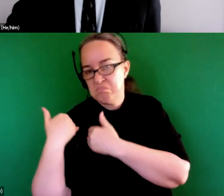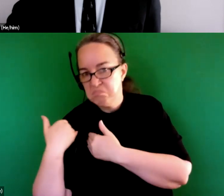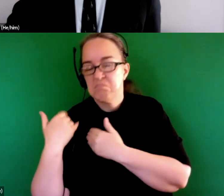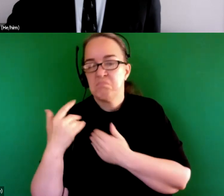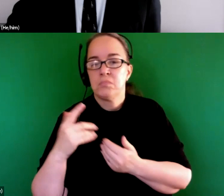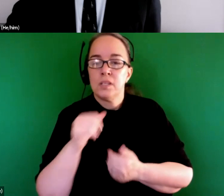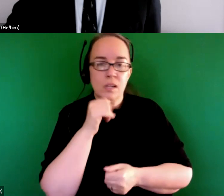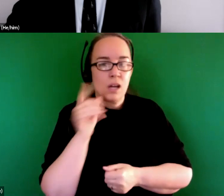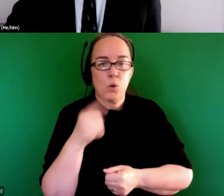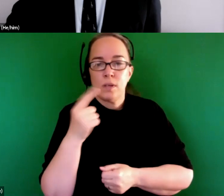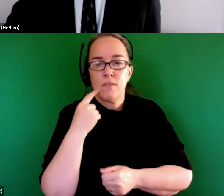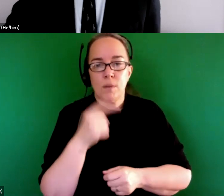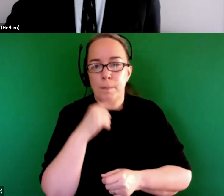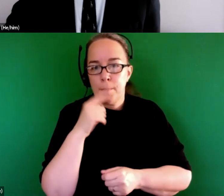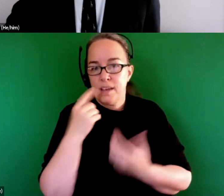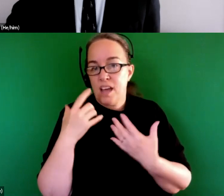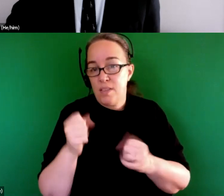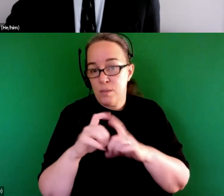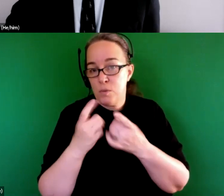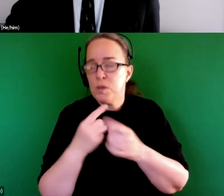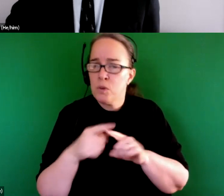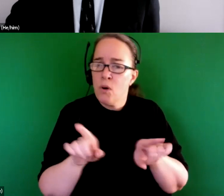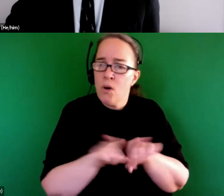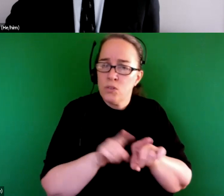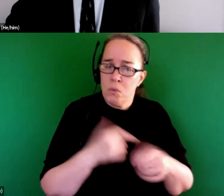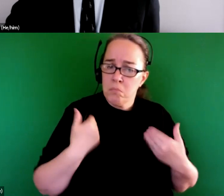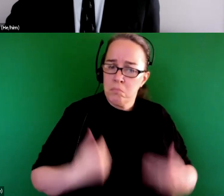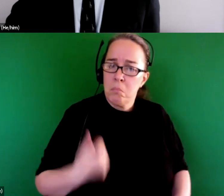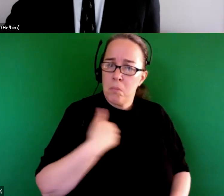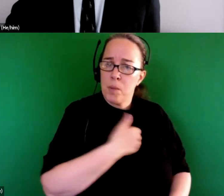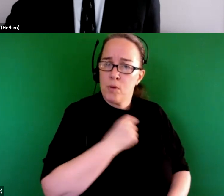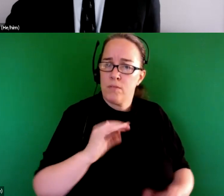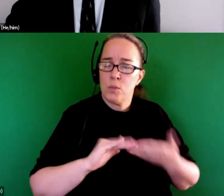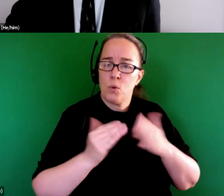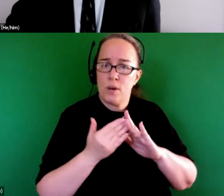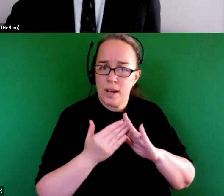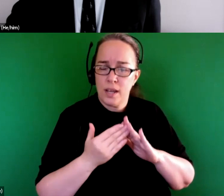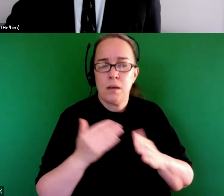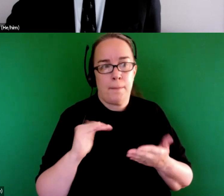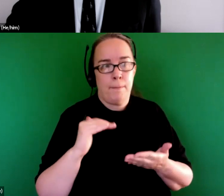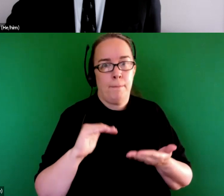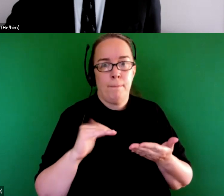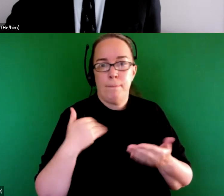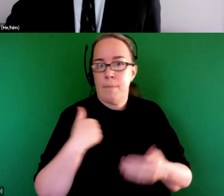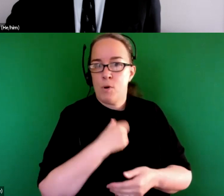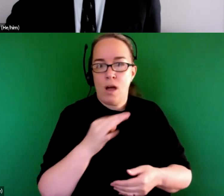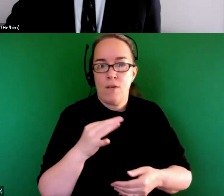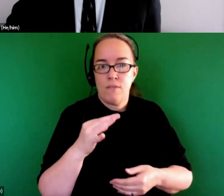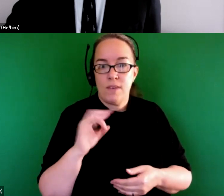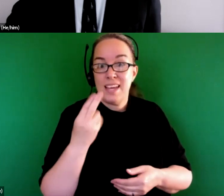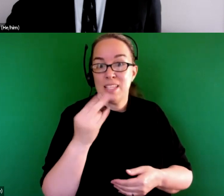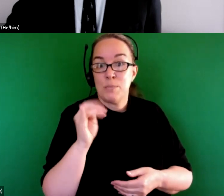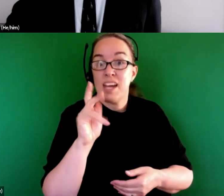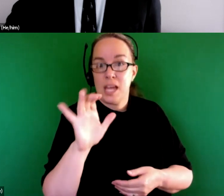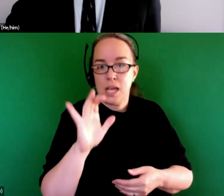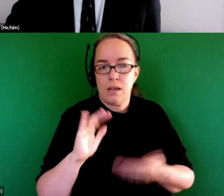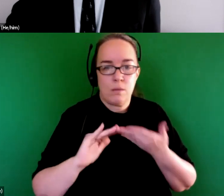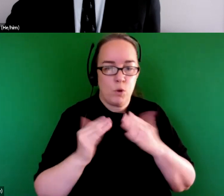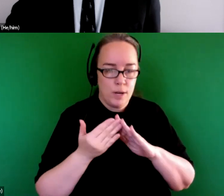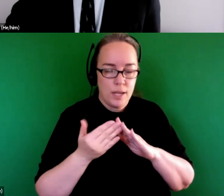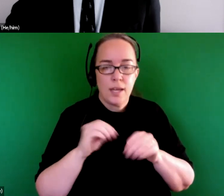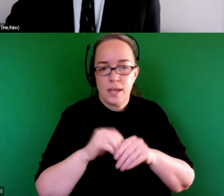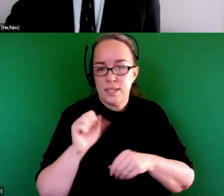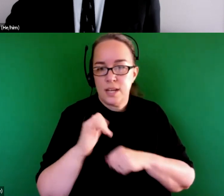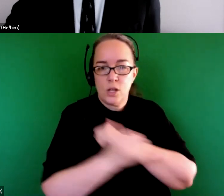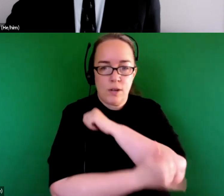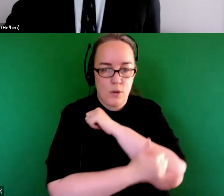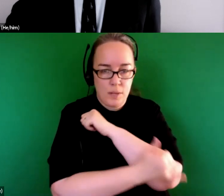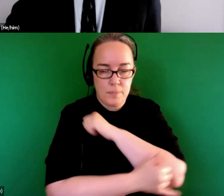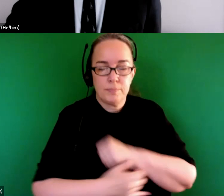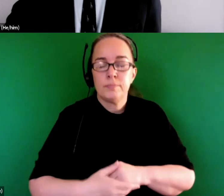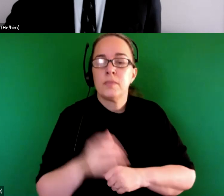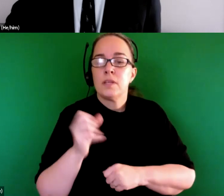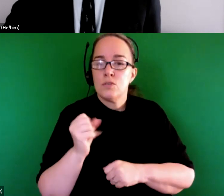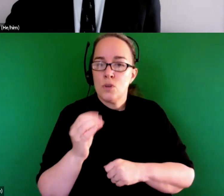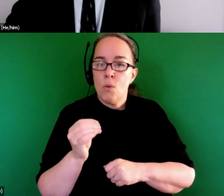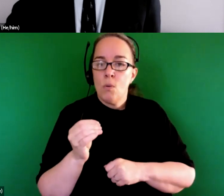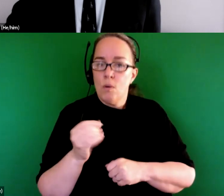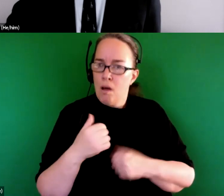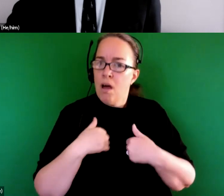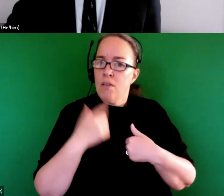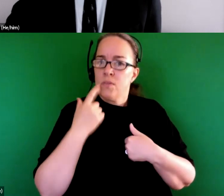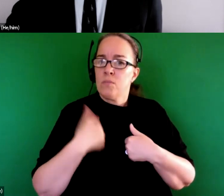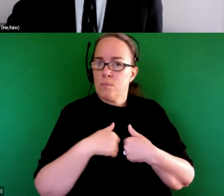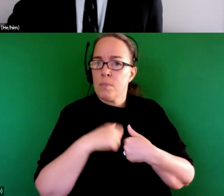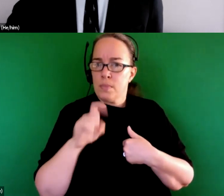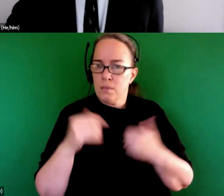Dr. Elsa Villarino: From the public health department, but also some member of the Community, and as a member of the Hispanic community in Santa Clara county, so I think we should start if that's okay with you.